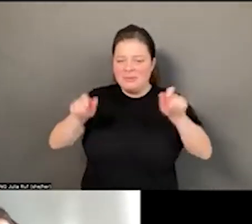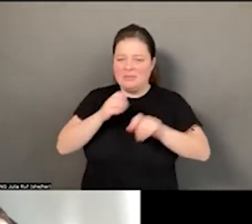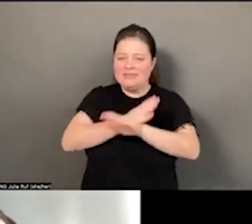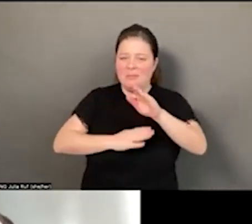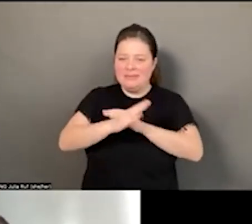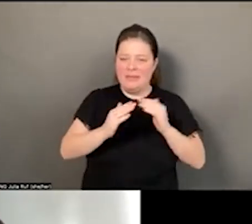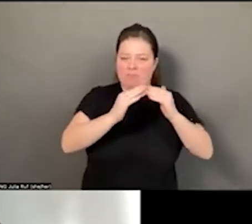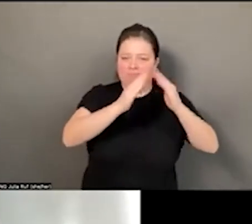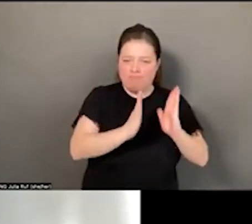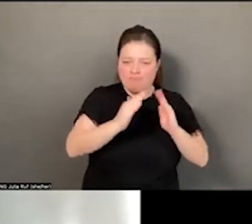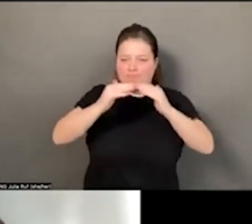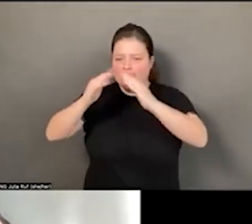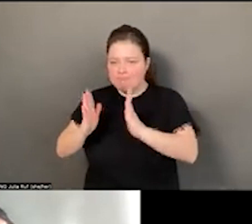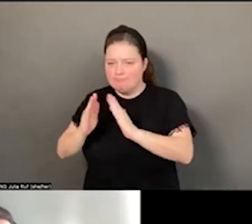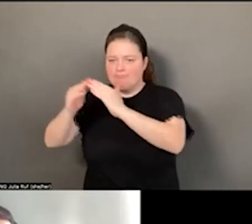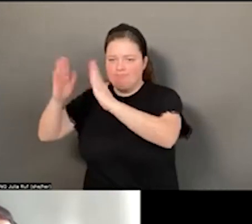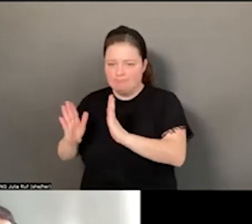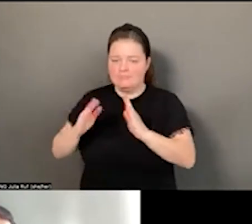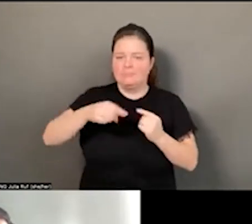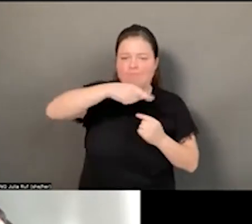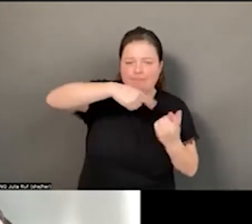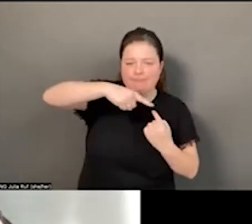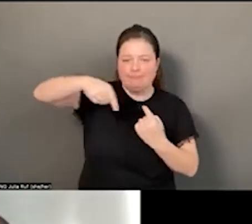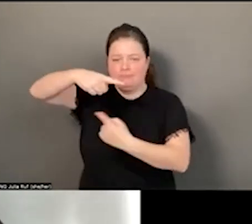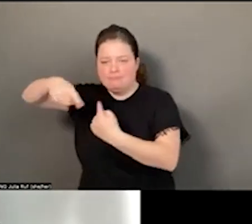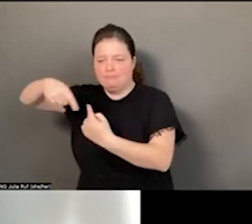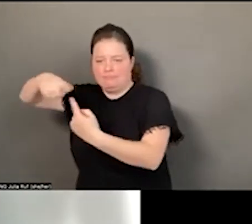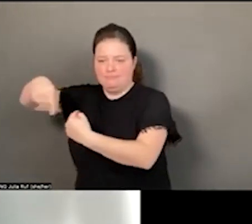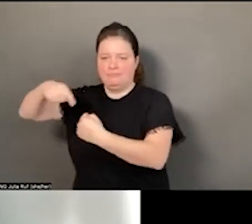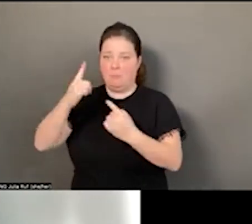misunderstandings or some different interpretation on how